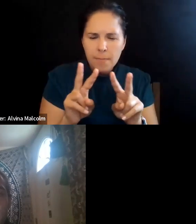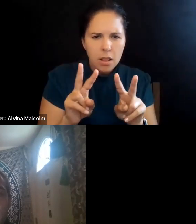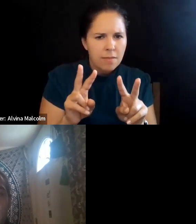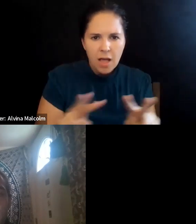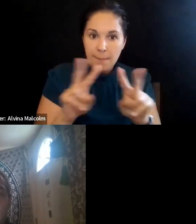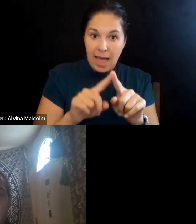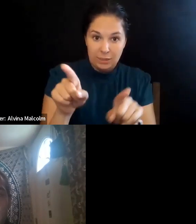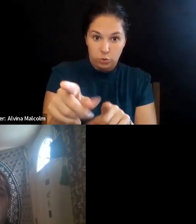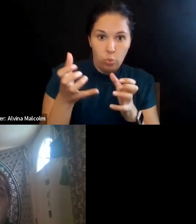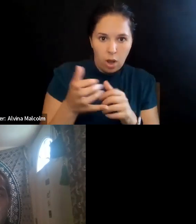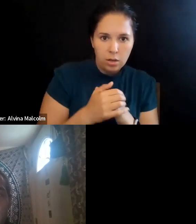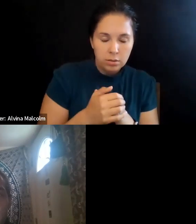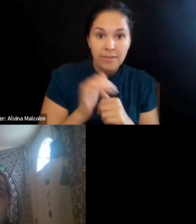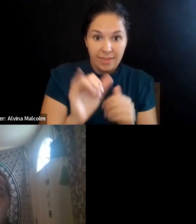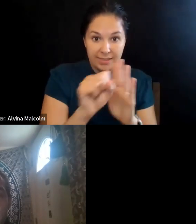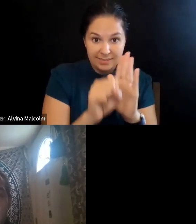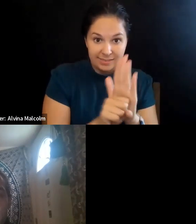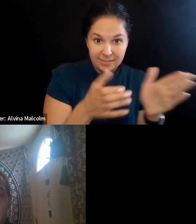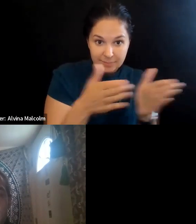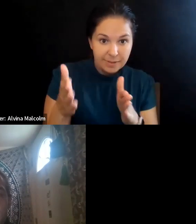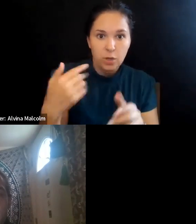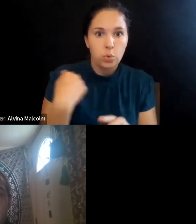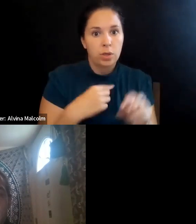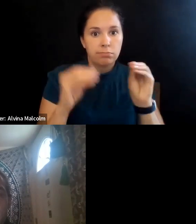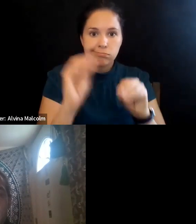look into your state plan. I'm going to tell you the state plan is as